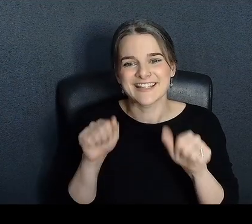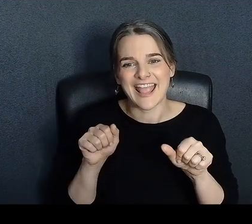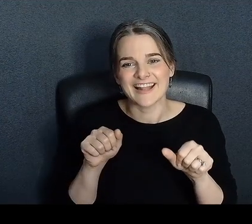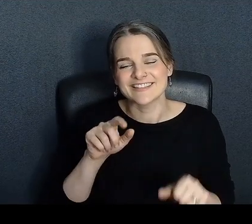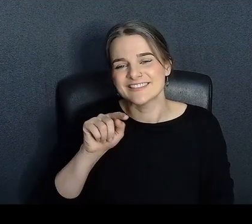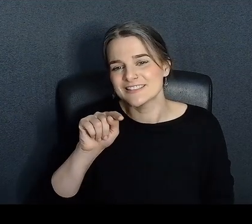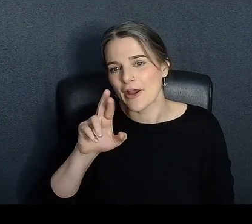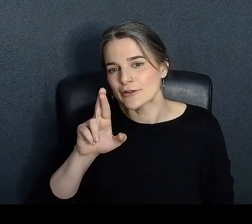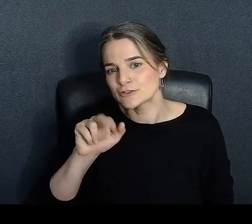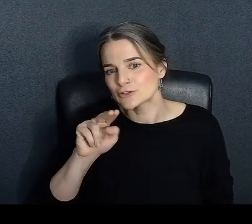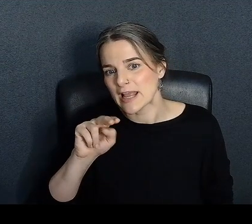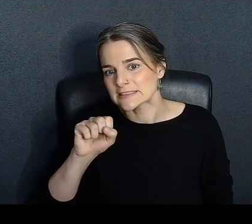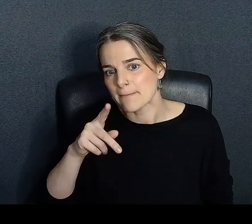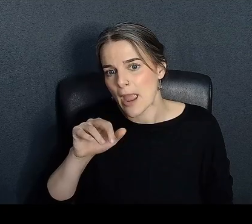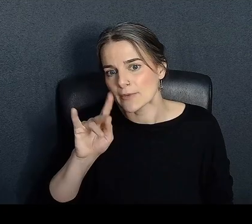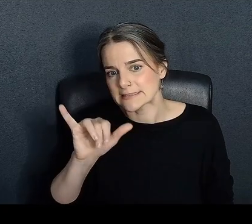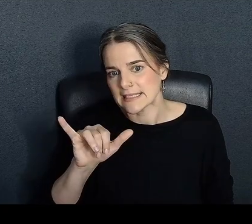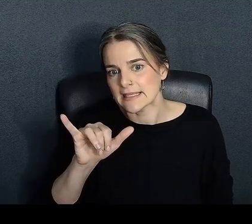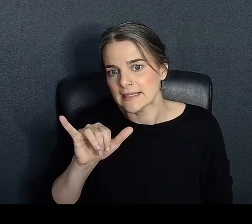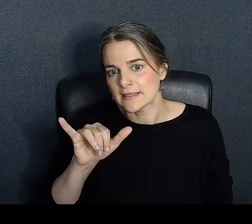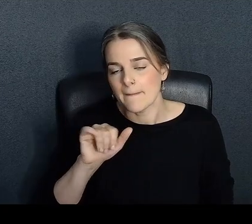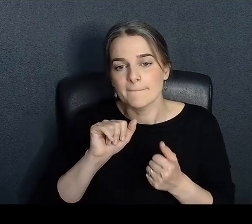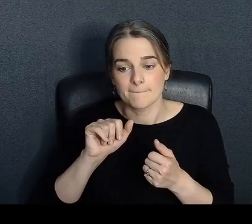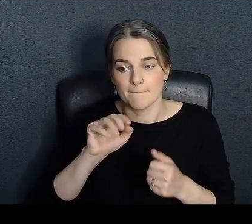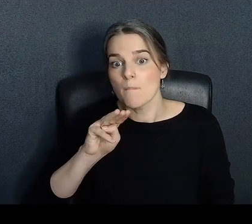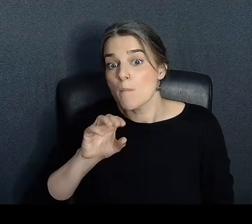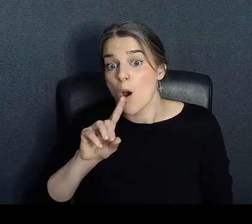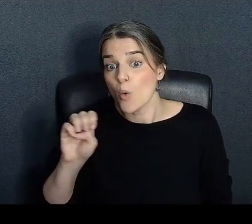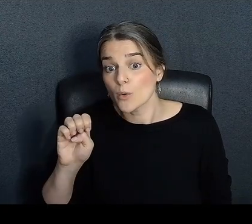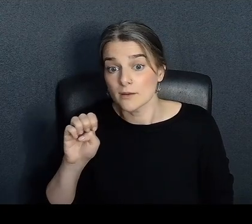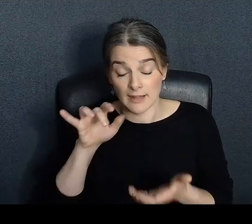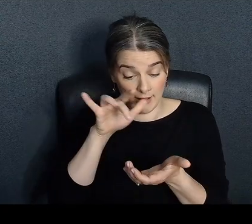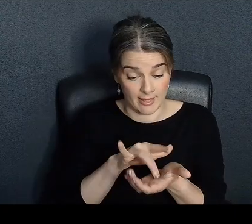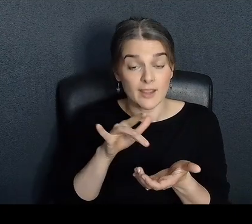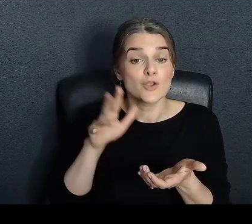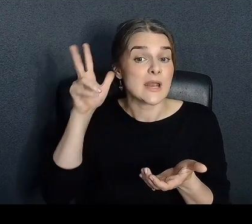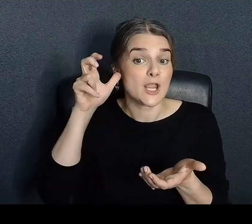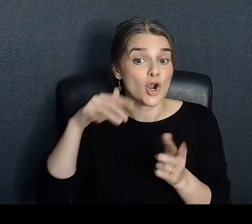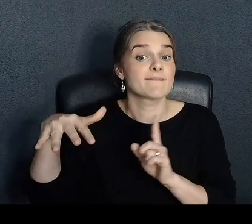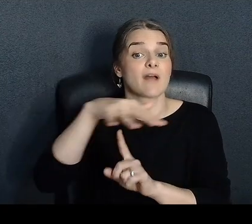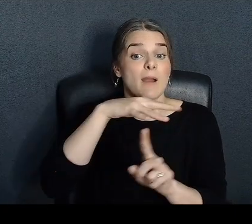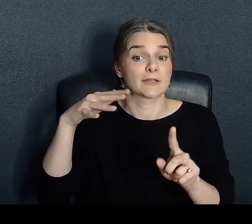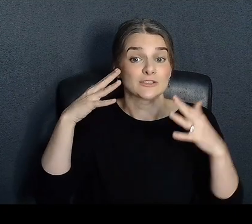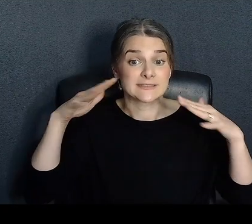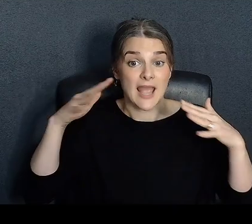and hear your surroundings. They are more expensive, but they have a more unified user